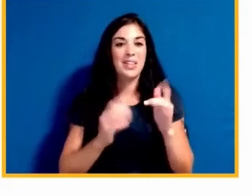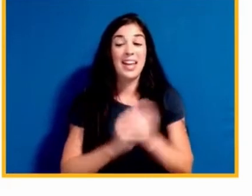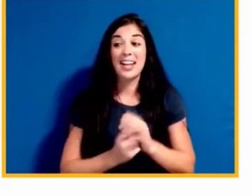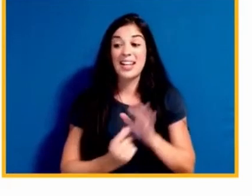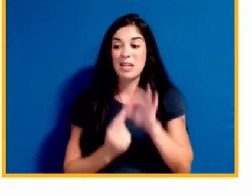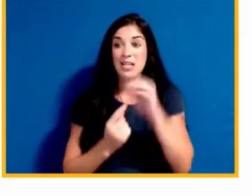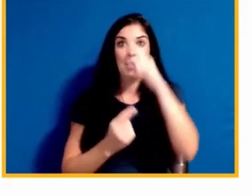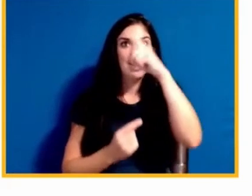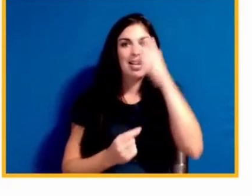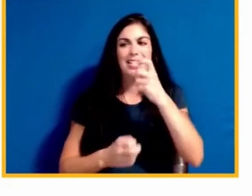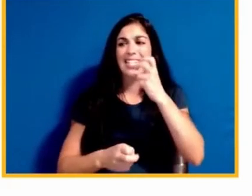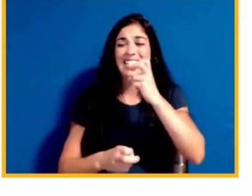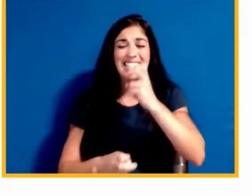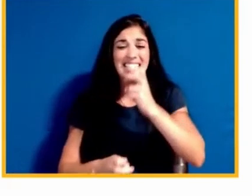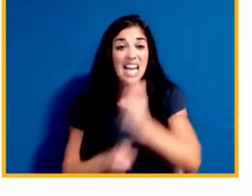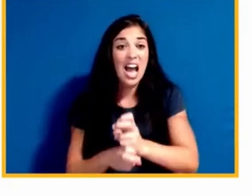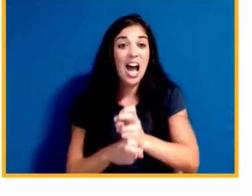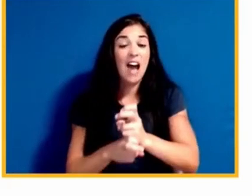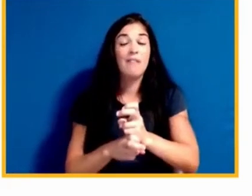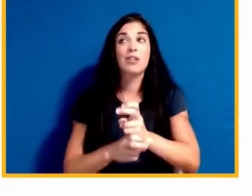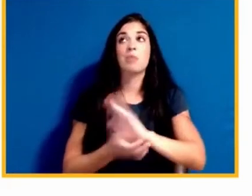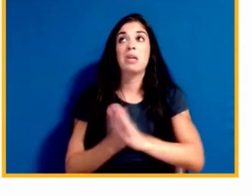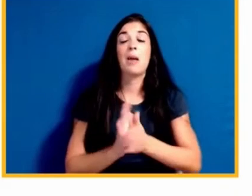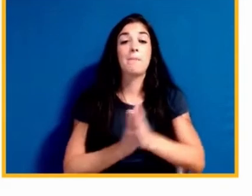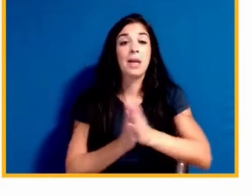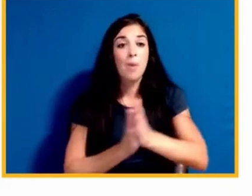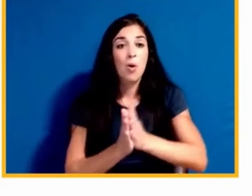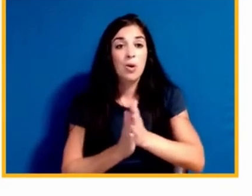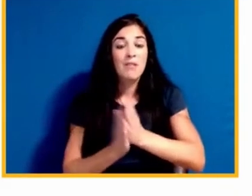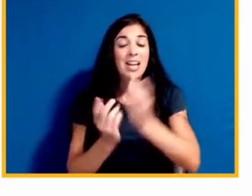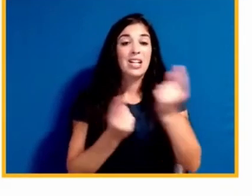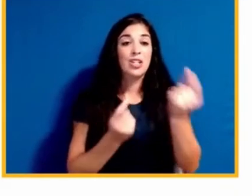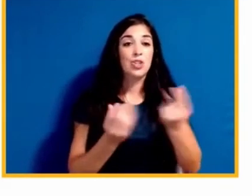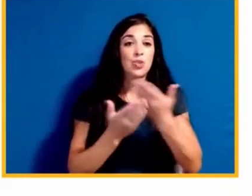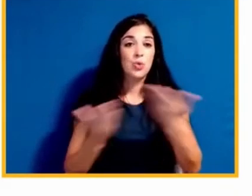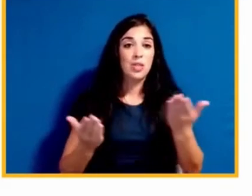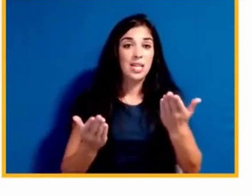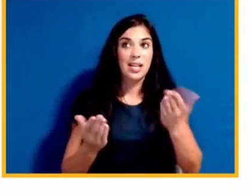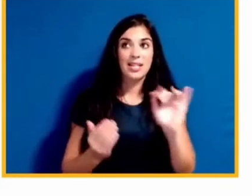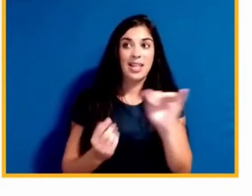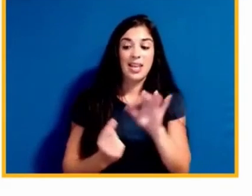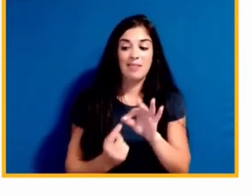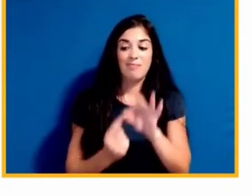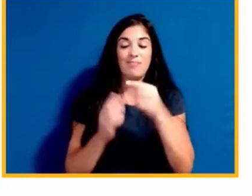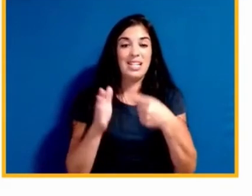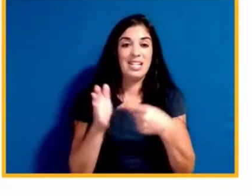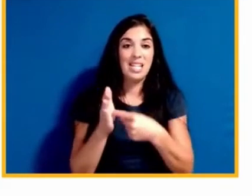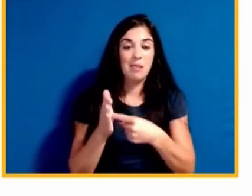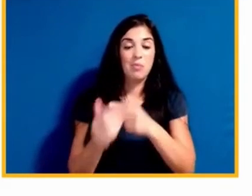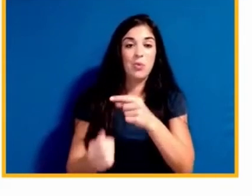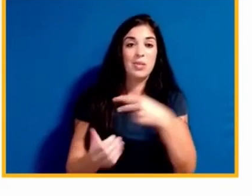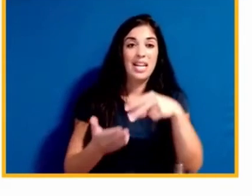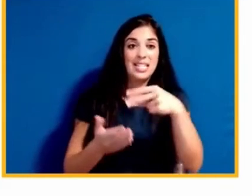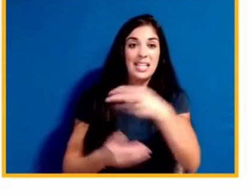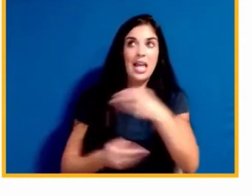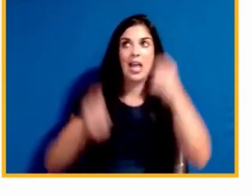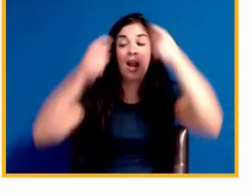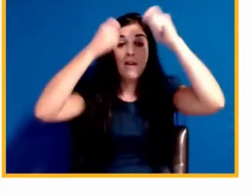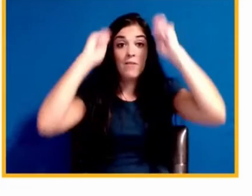it's been so hard to really just get motivated to do things like dancing, let alone putting on a fursuit and dancing, right? That's